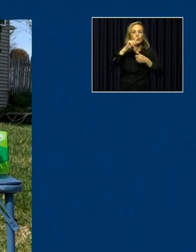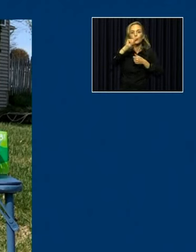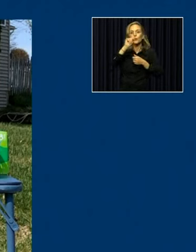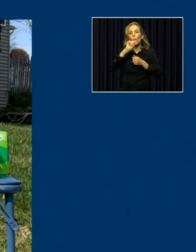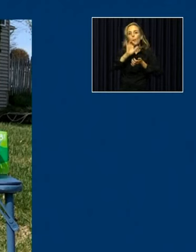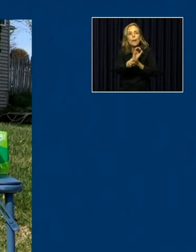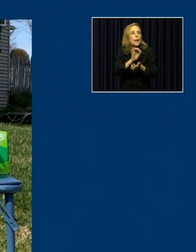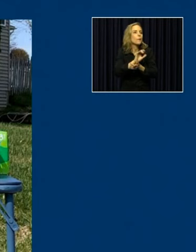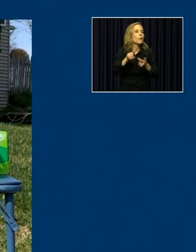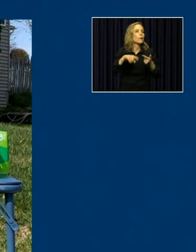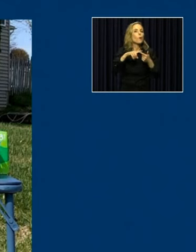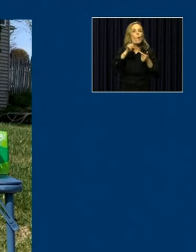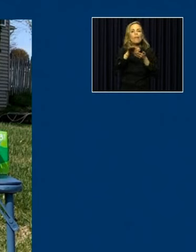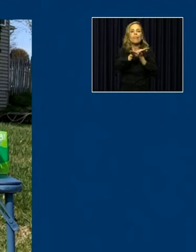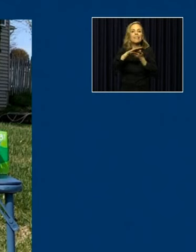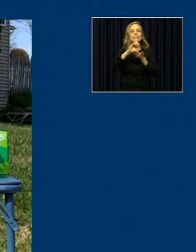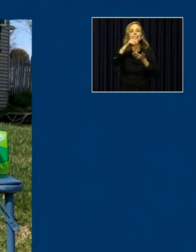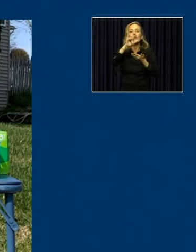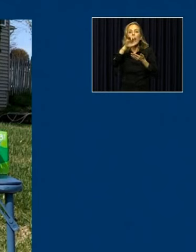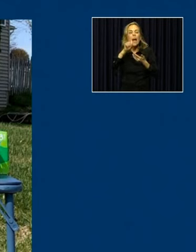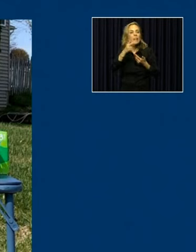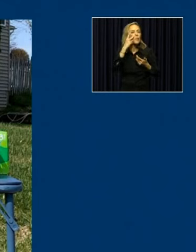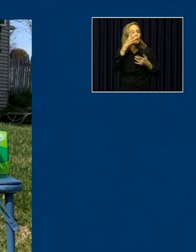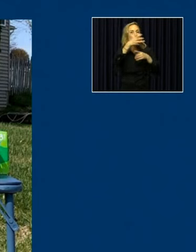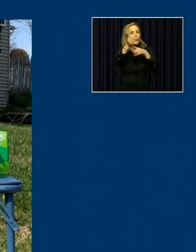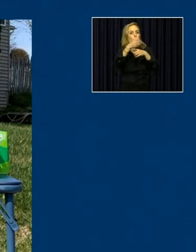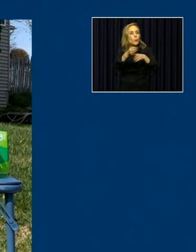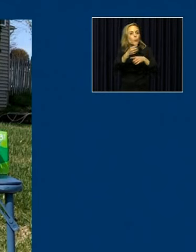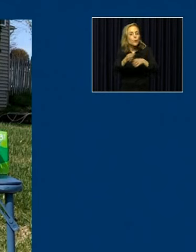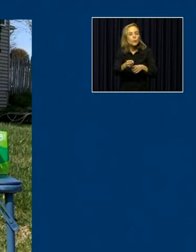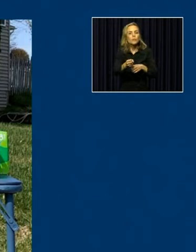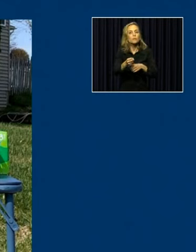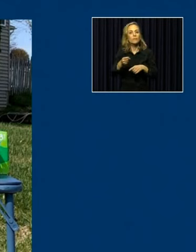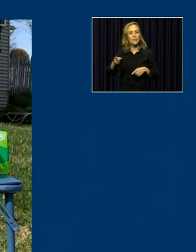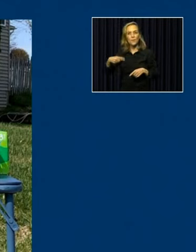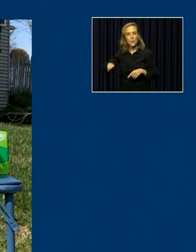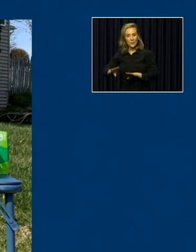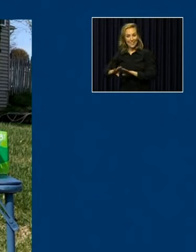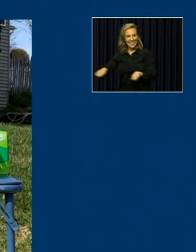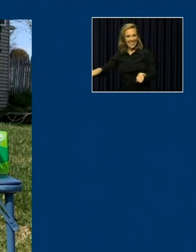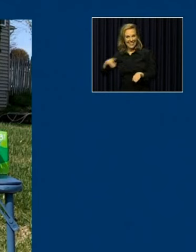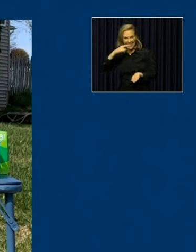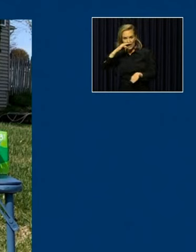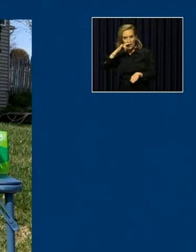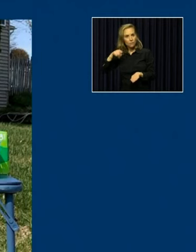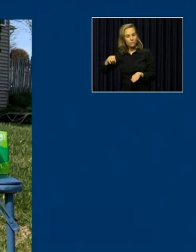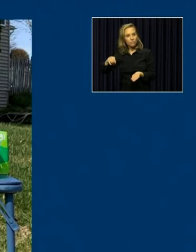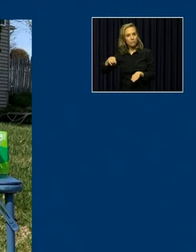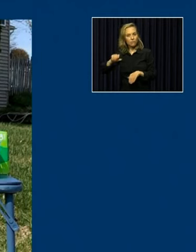THIS ONE WAS JUST REALLY FUNNY. THESE ARE A COUPLE OF KIDS AND PARENTS.